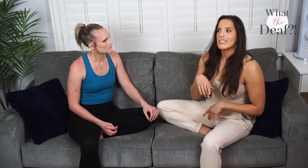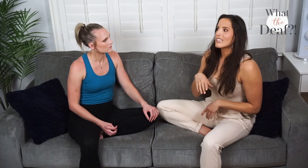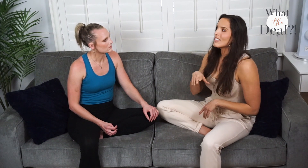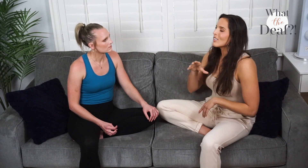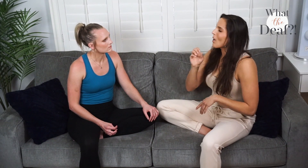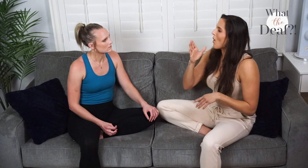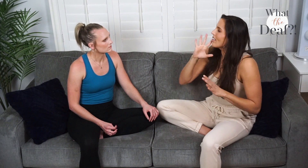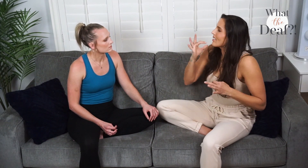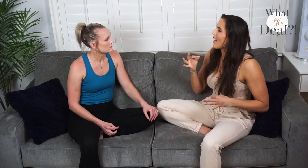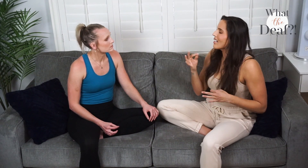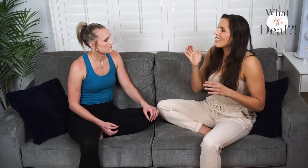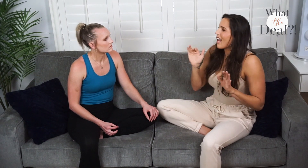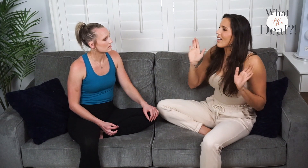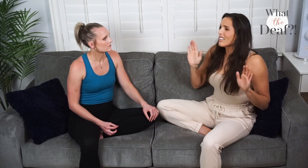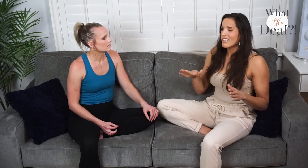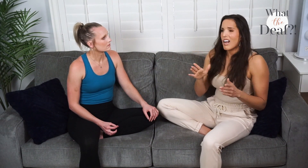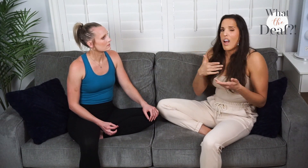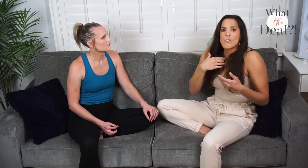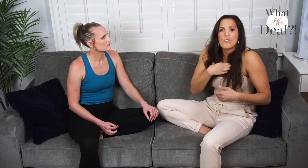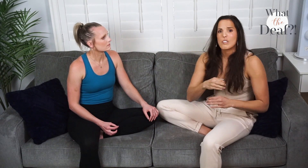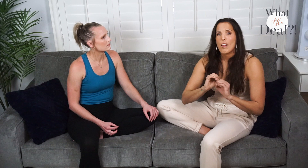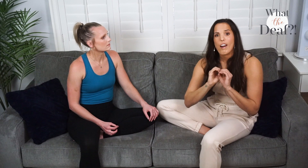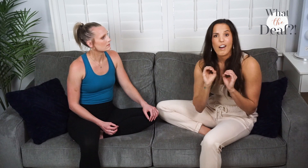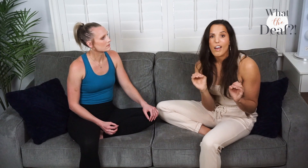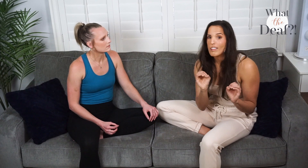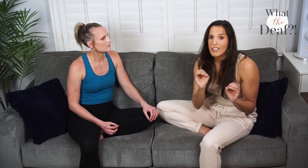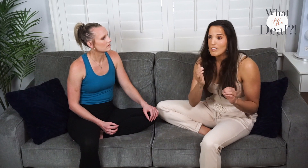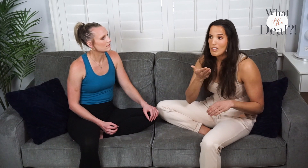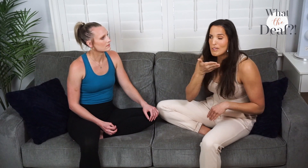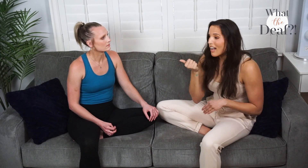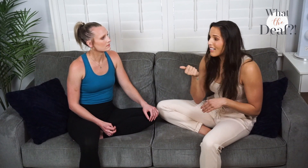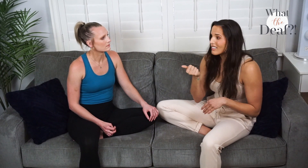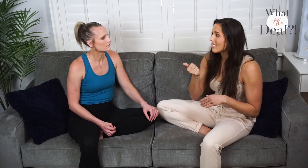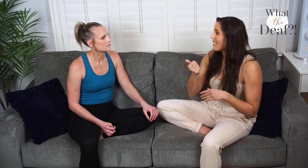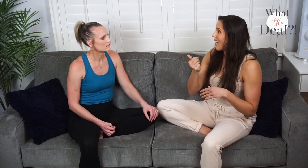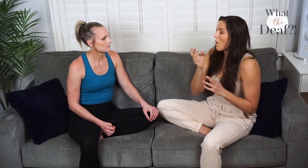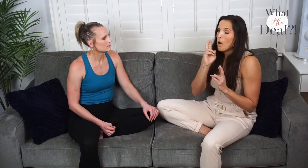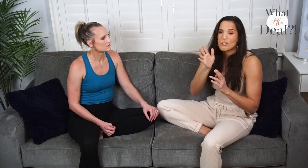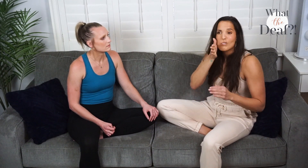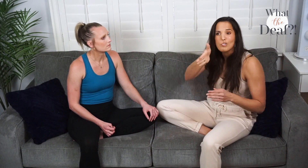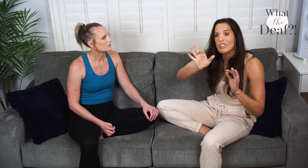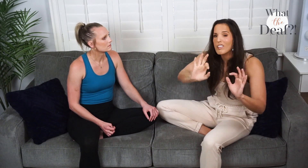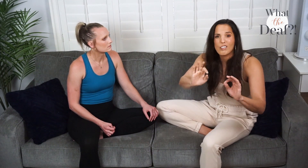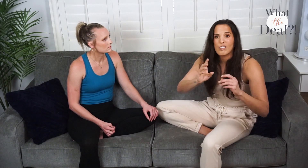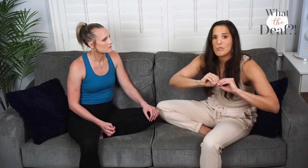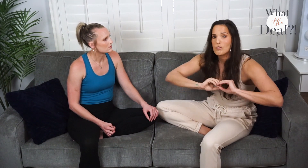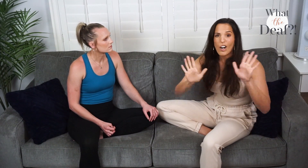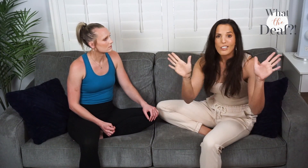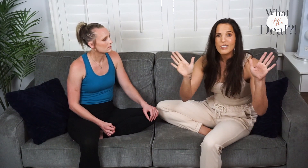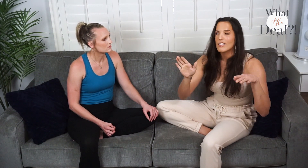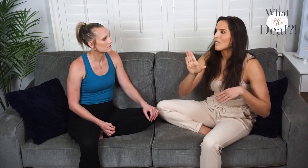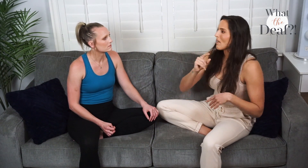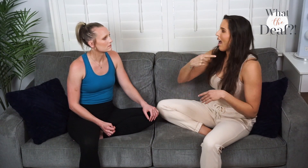So I ultimately decided– I wish him nothing but the best and I hope his future is bright--